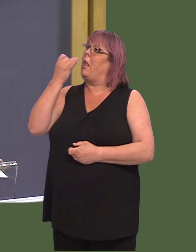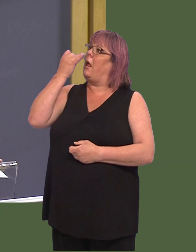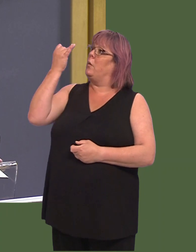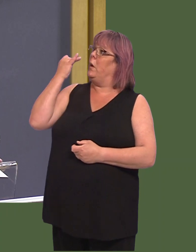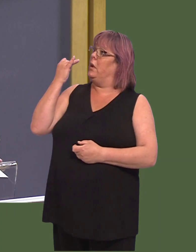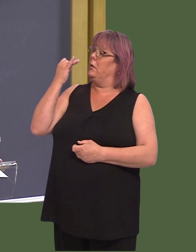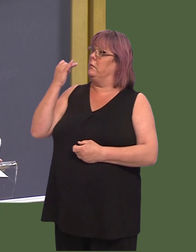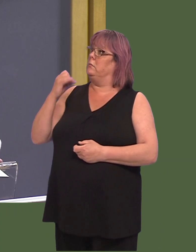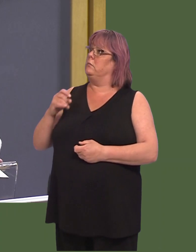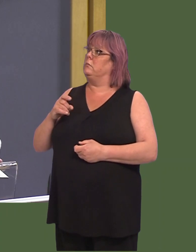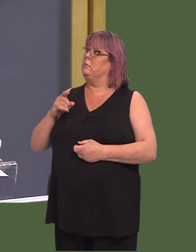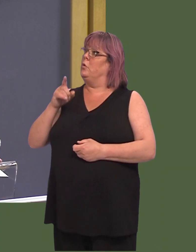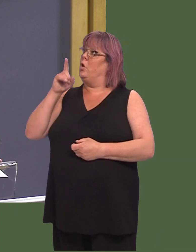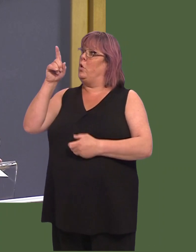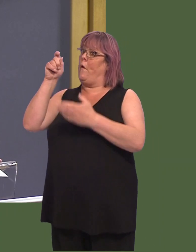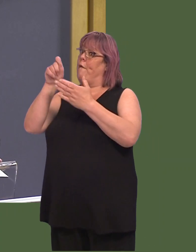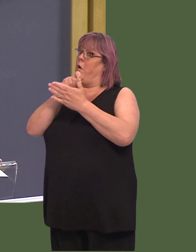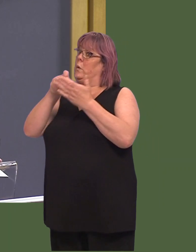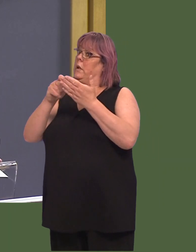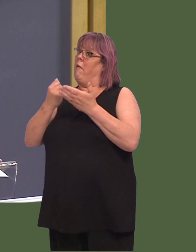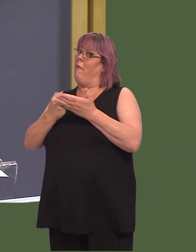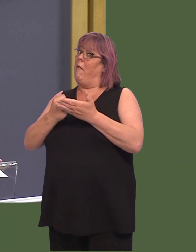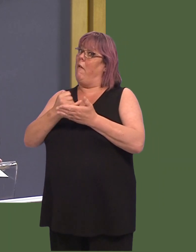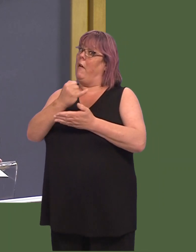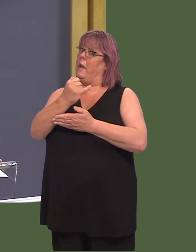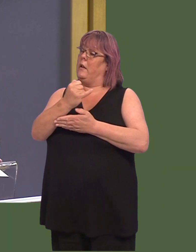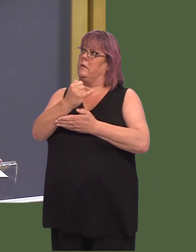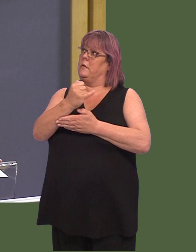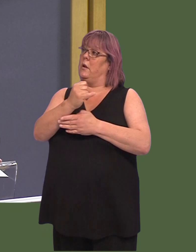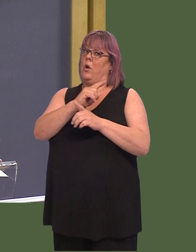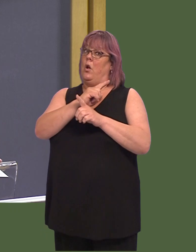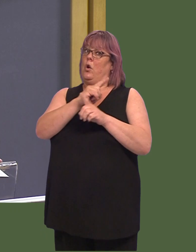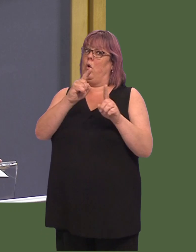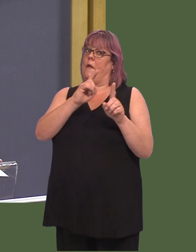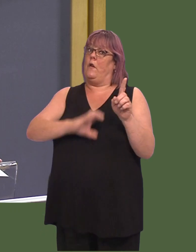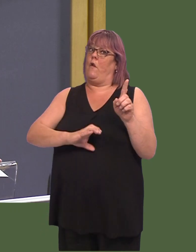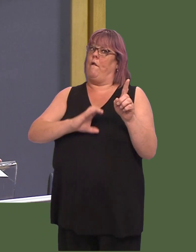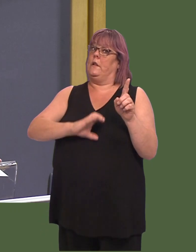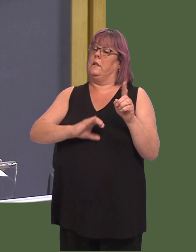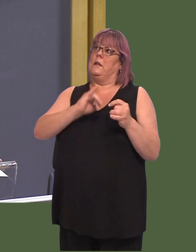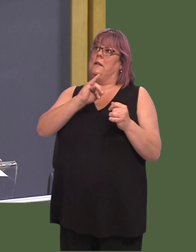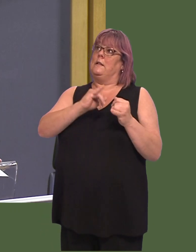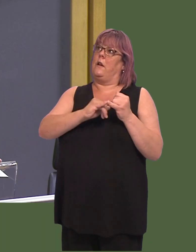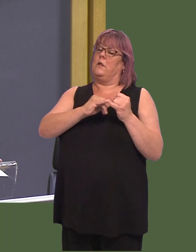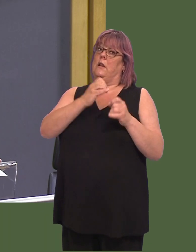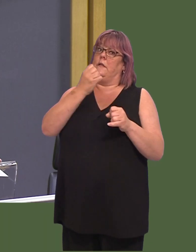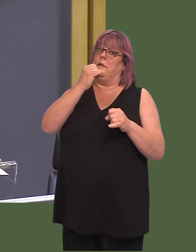How could you vote last week against a motion of no confidence in the Secretary of State